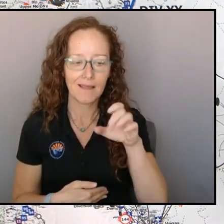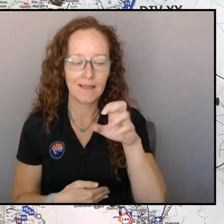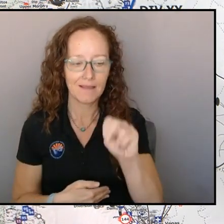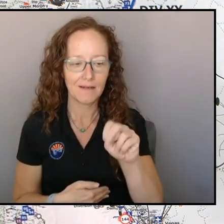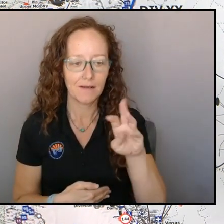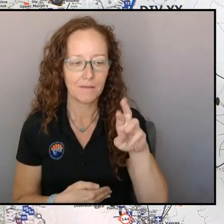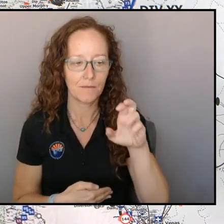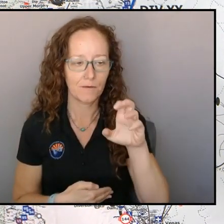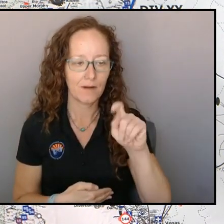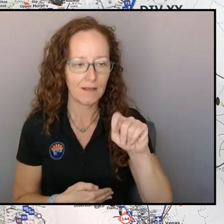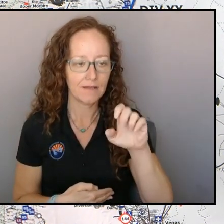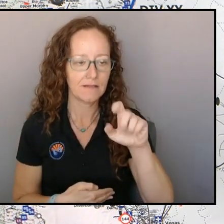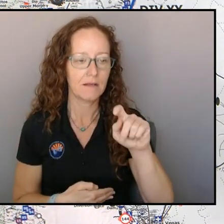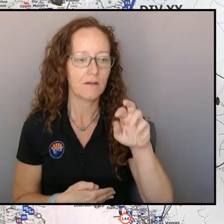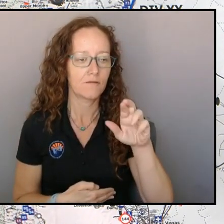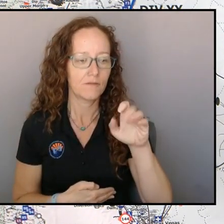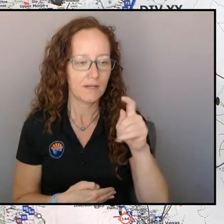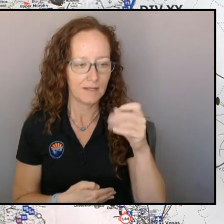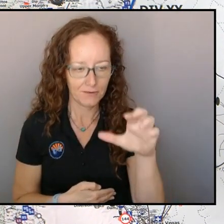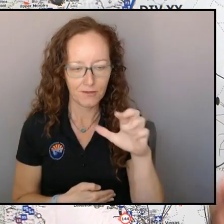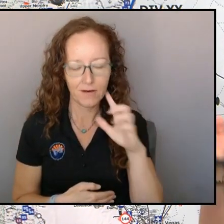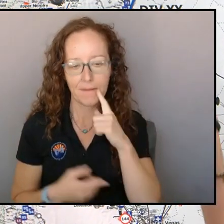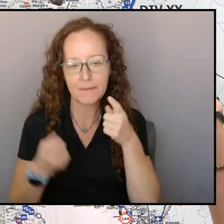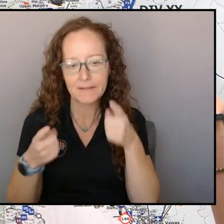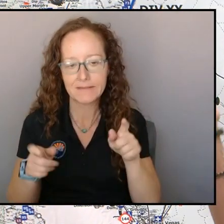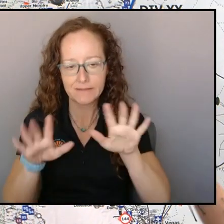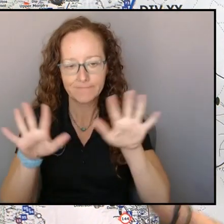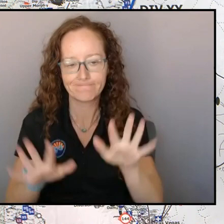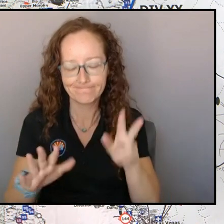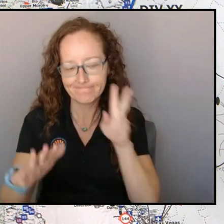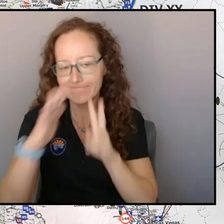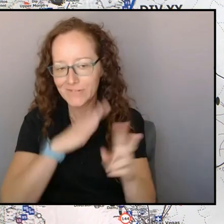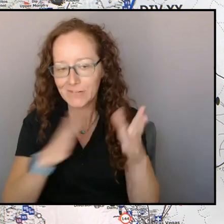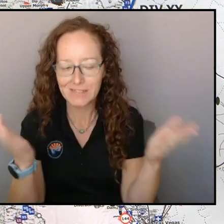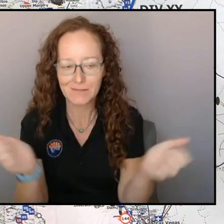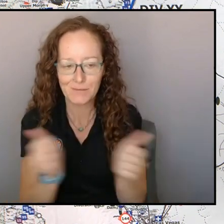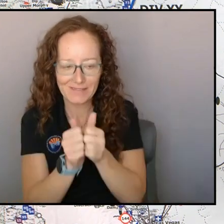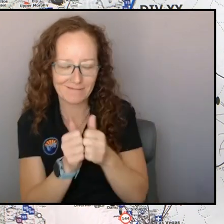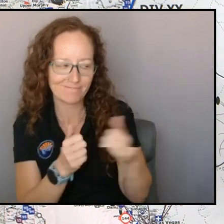Meteorologist here with Jasmine to give you a weather update